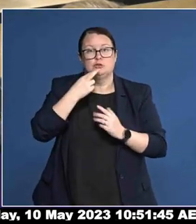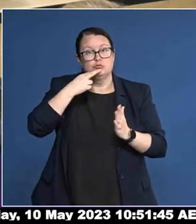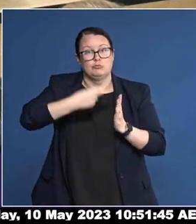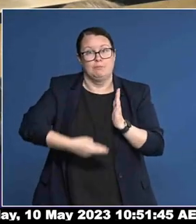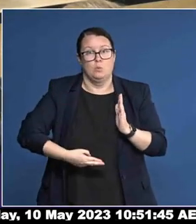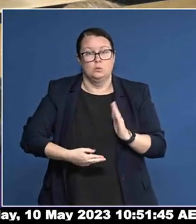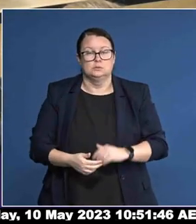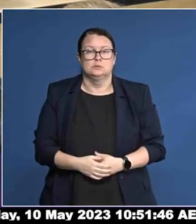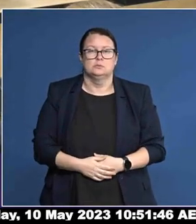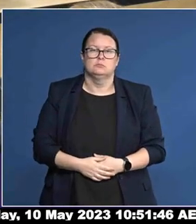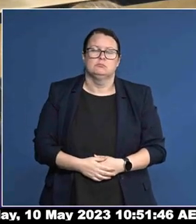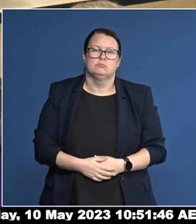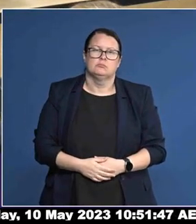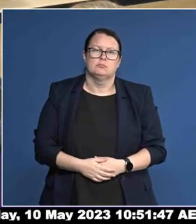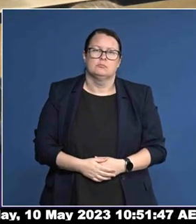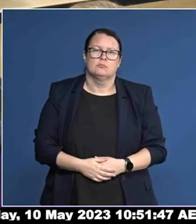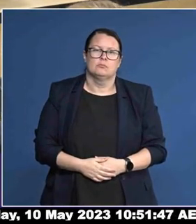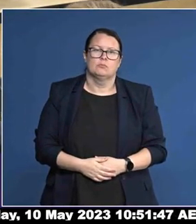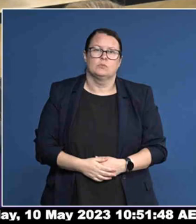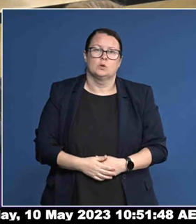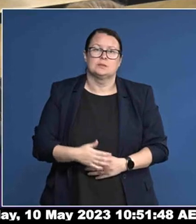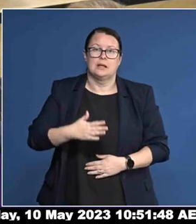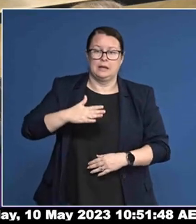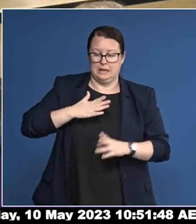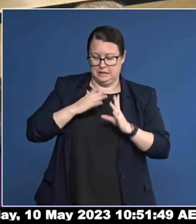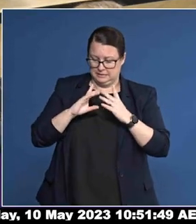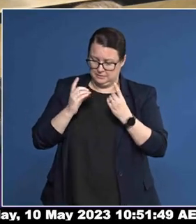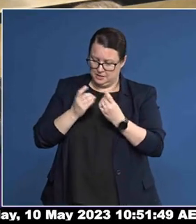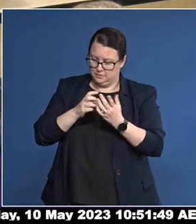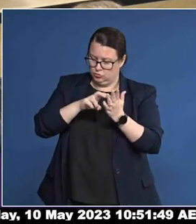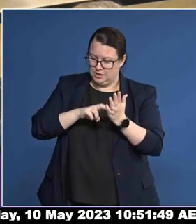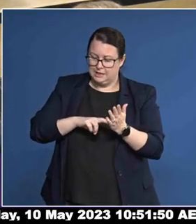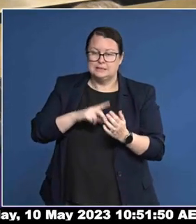you state: 'Departmental records also indicate that School 2 undertook steps to